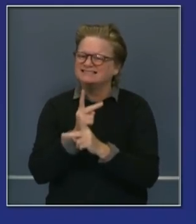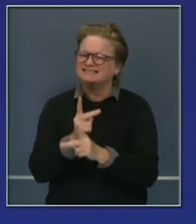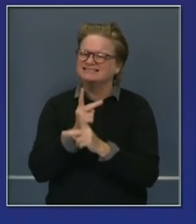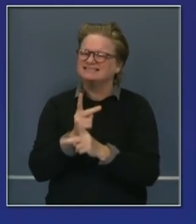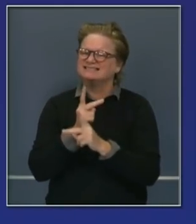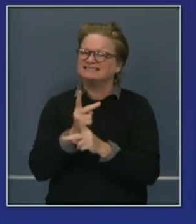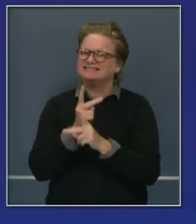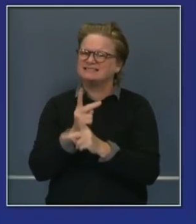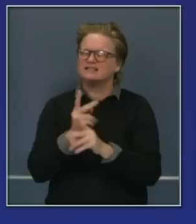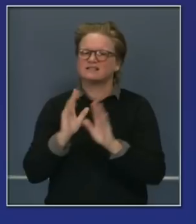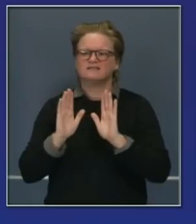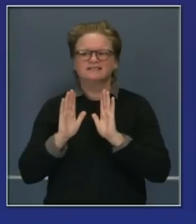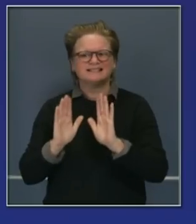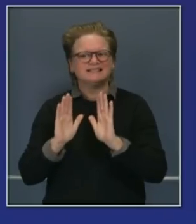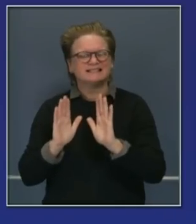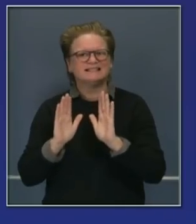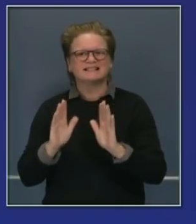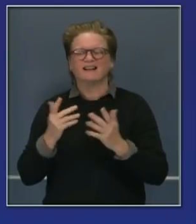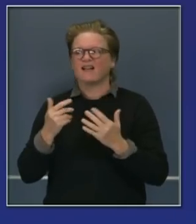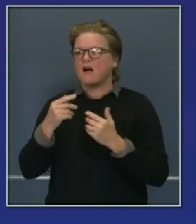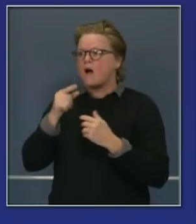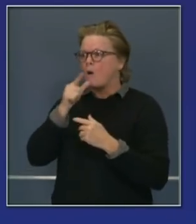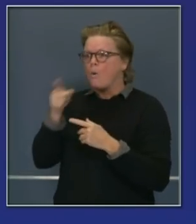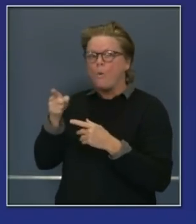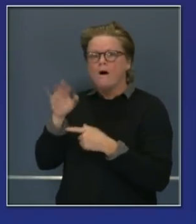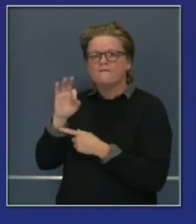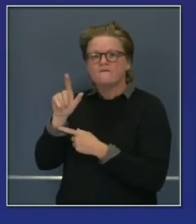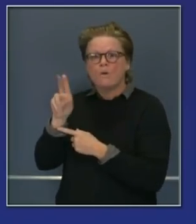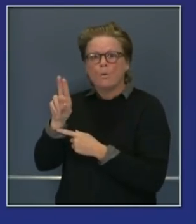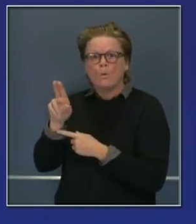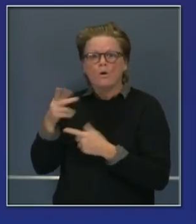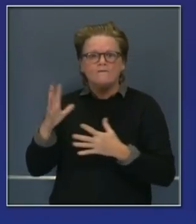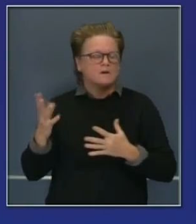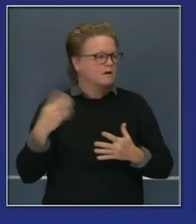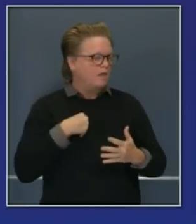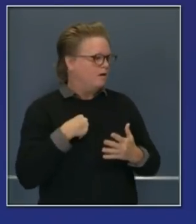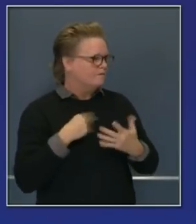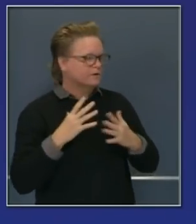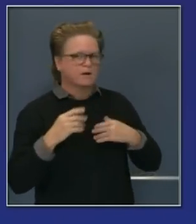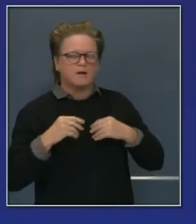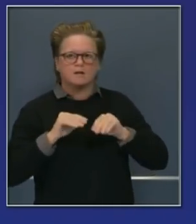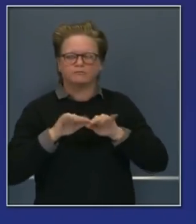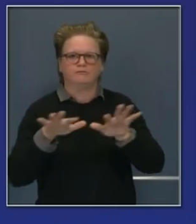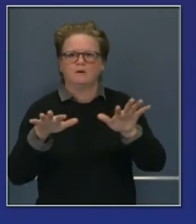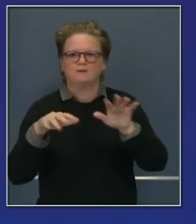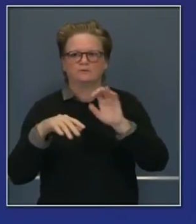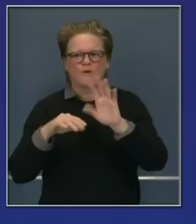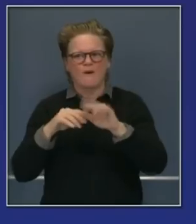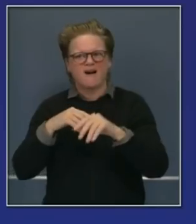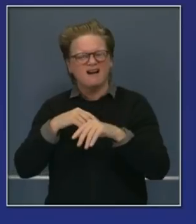INDOORS AS PEOPLE BEGIN TO MIX OUTSIDE OF THEIR HOUSEHOLDS, AS WE SEE THESE WINTER TEMPERATURES INCREASE. THE LIKELIHOOD OF PEOPLE COMING INTO OUR SYSTEM WITH RESPIRATORY ISSUES, WITH